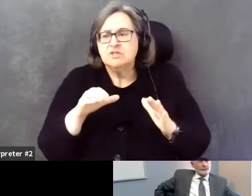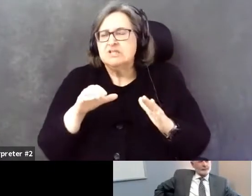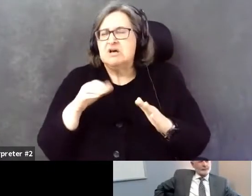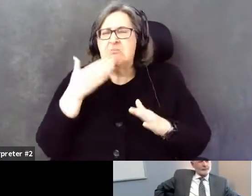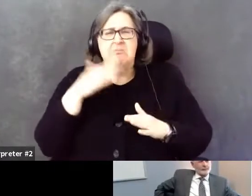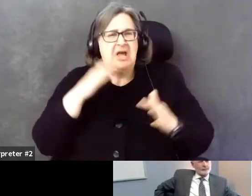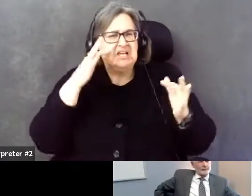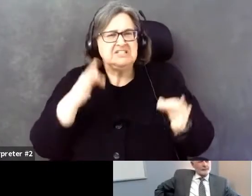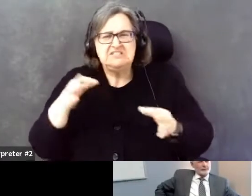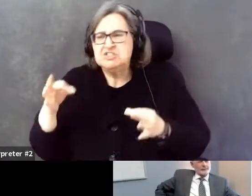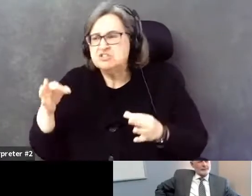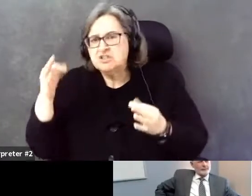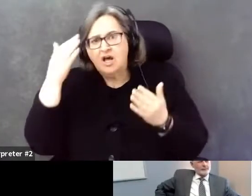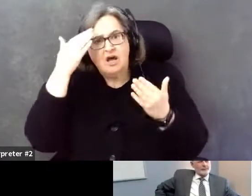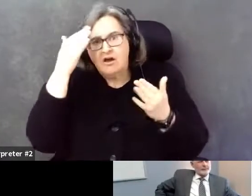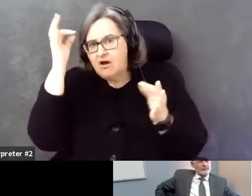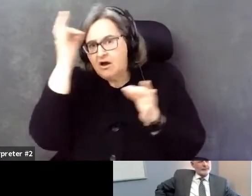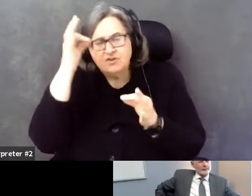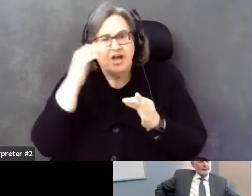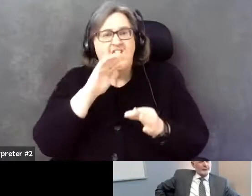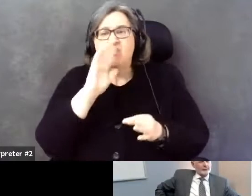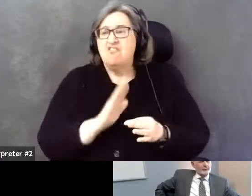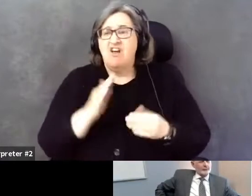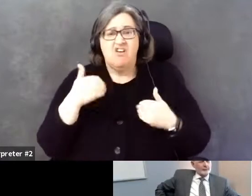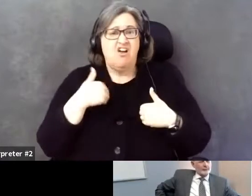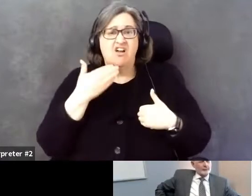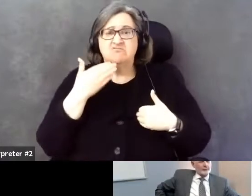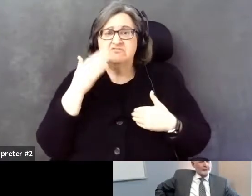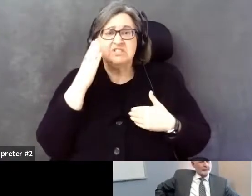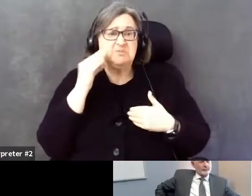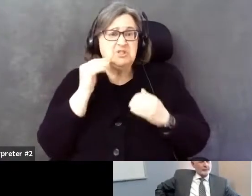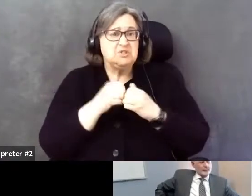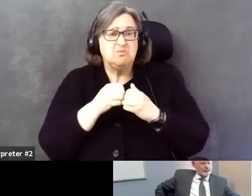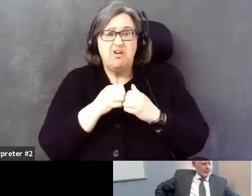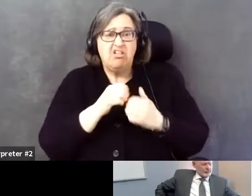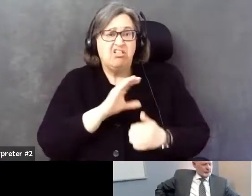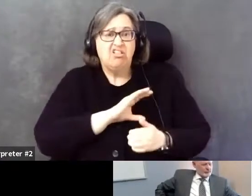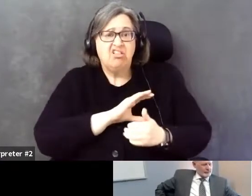law in my life and, you know,